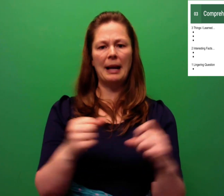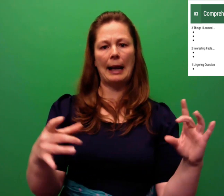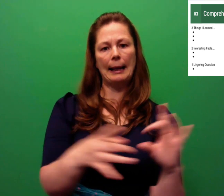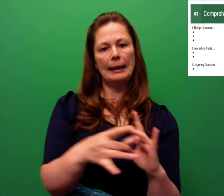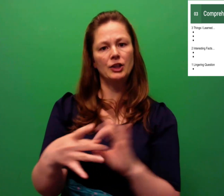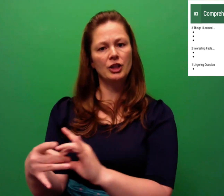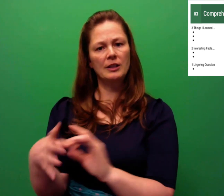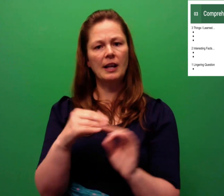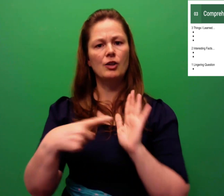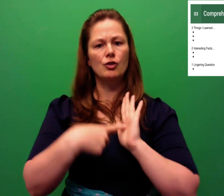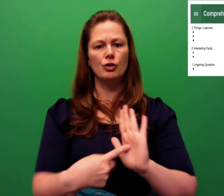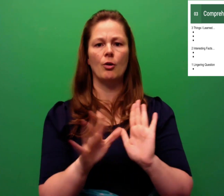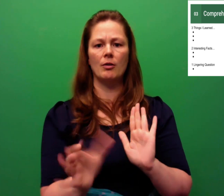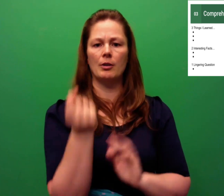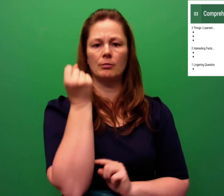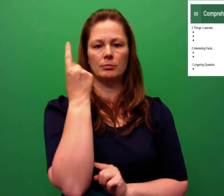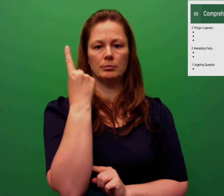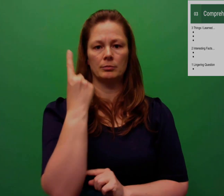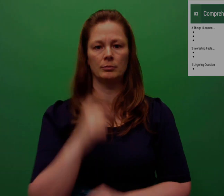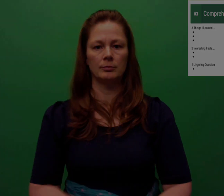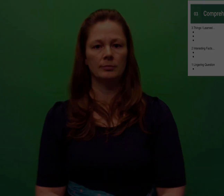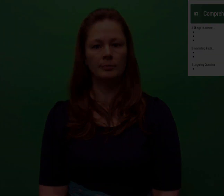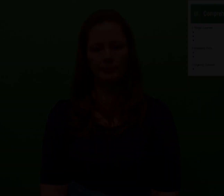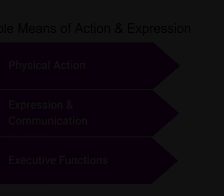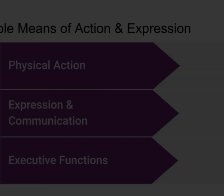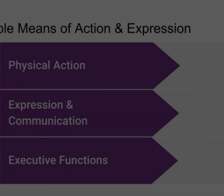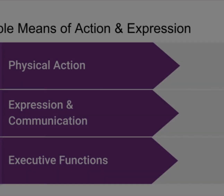that students have an opportunity to make connections and demonstrate